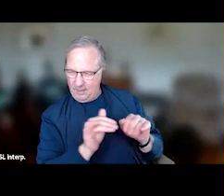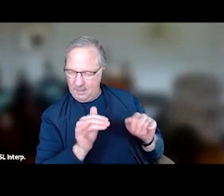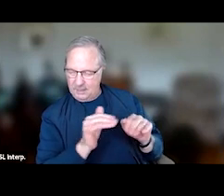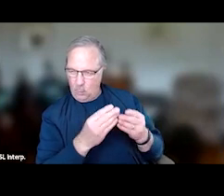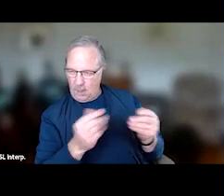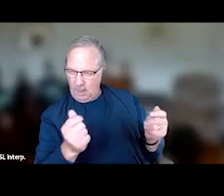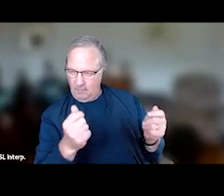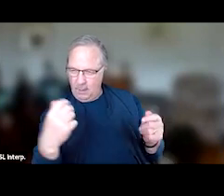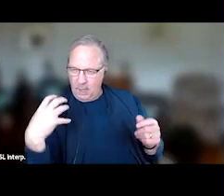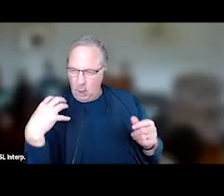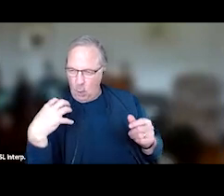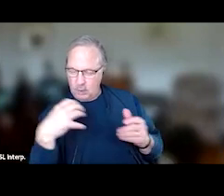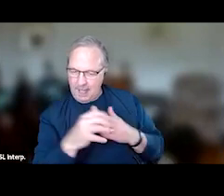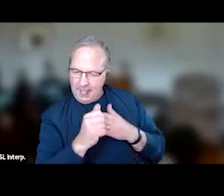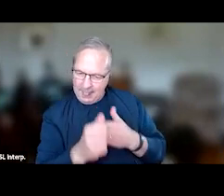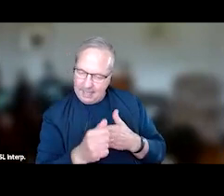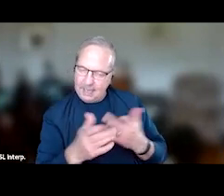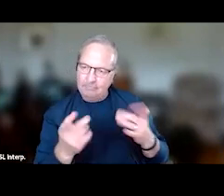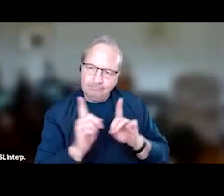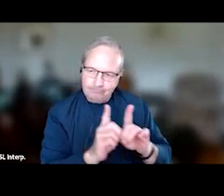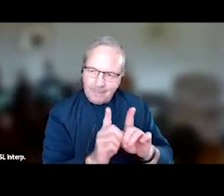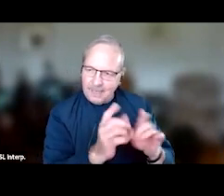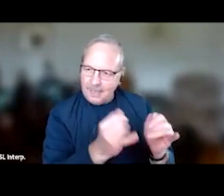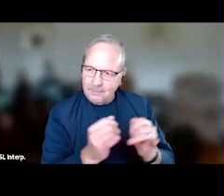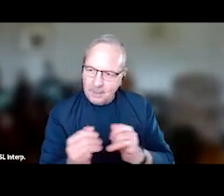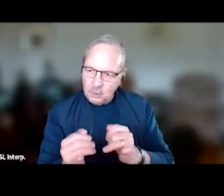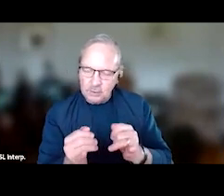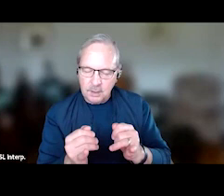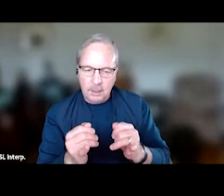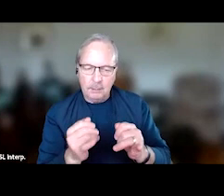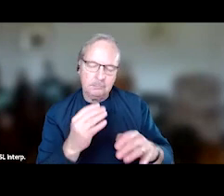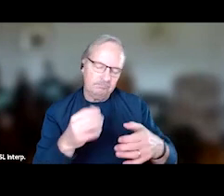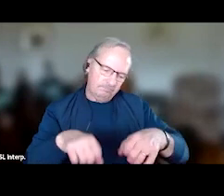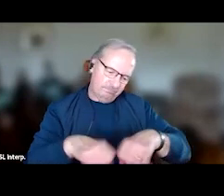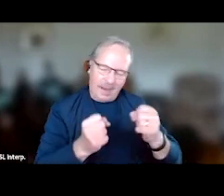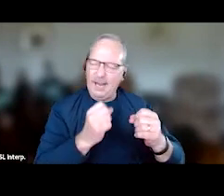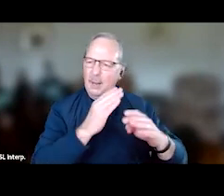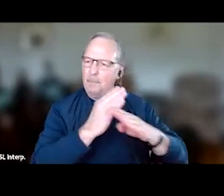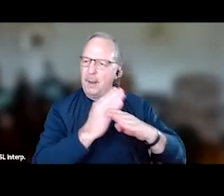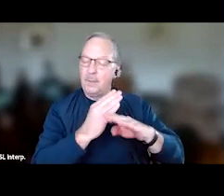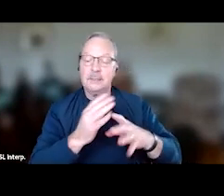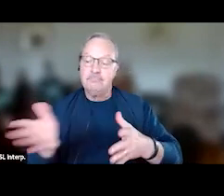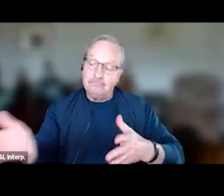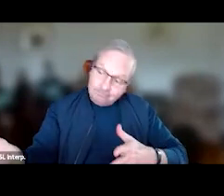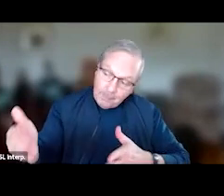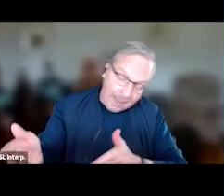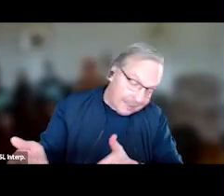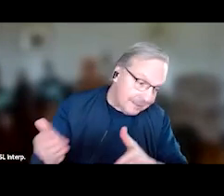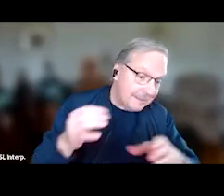leading, guiding, and mentoring individuals, breaking barriers to getting them into treatment and on their recovery journey.